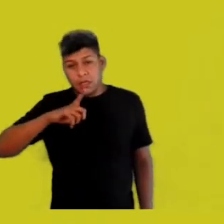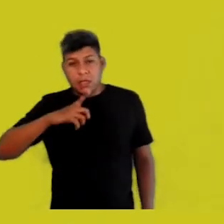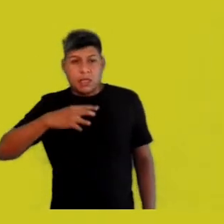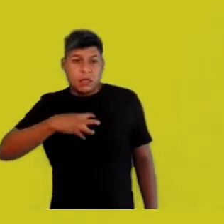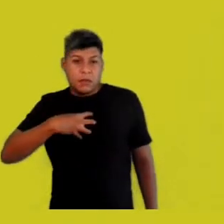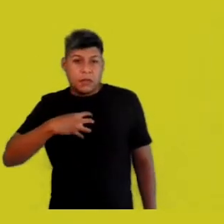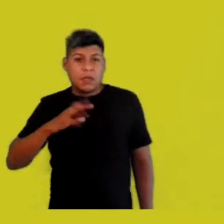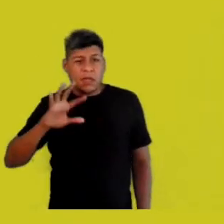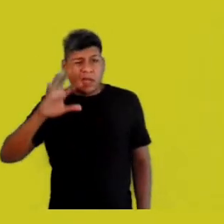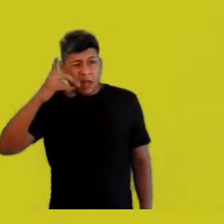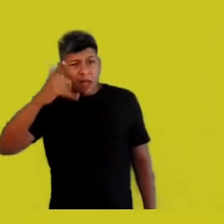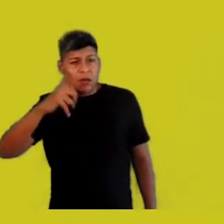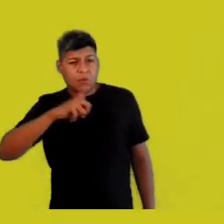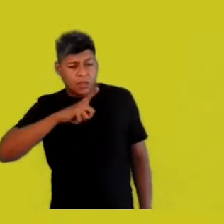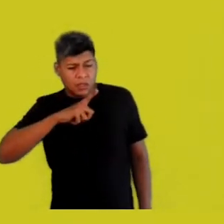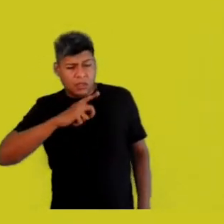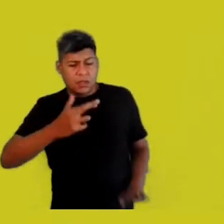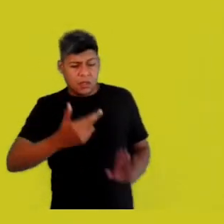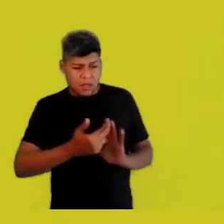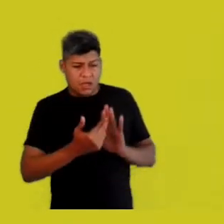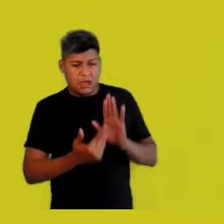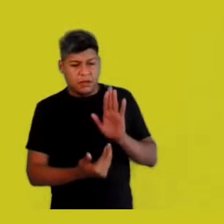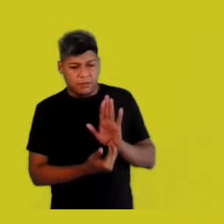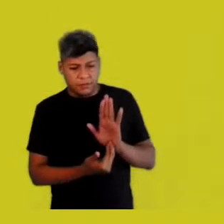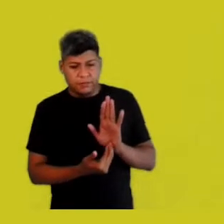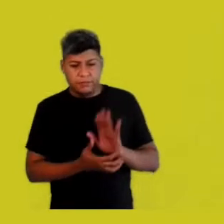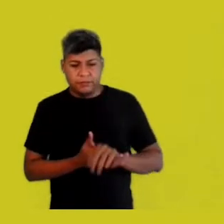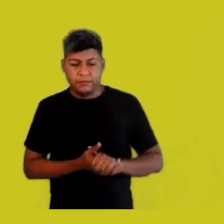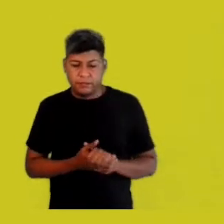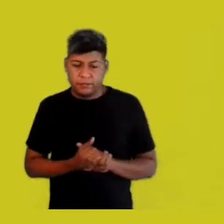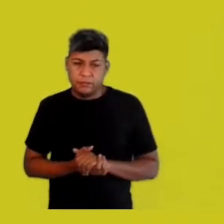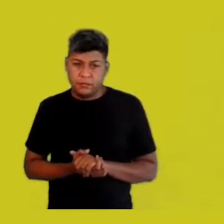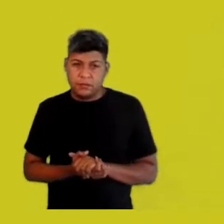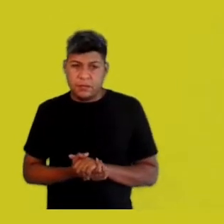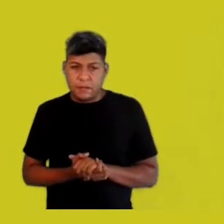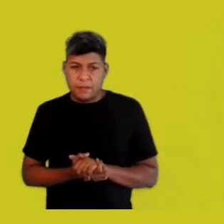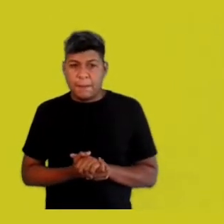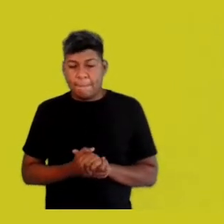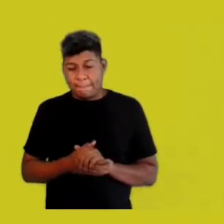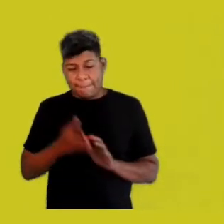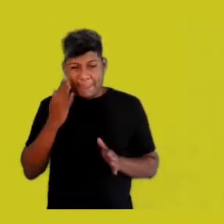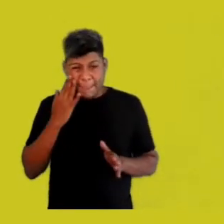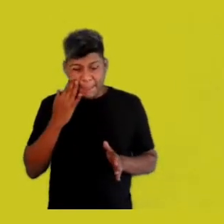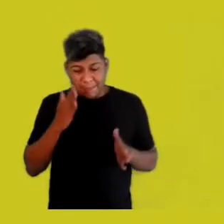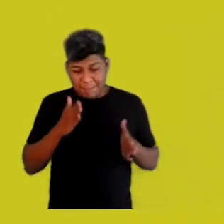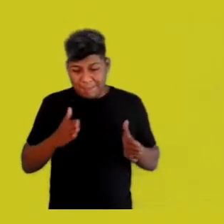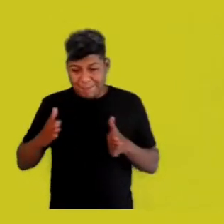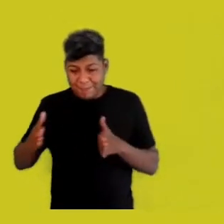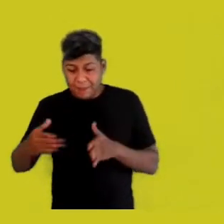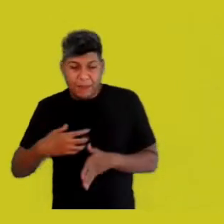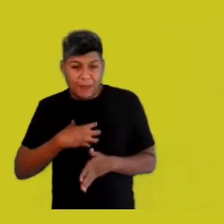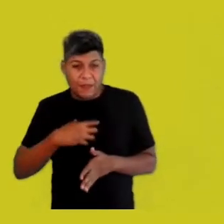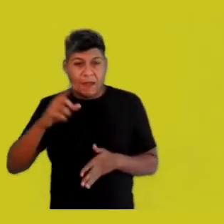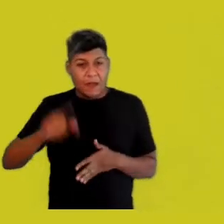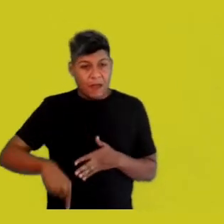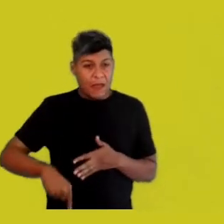brings a regulation. This rhythmic conduction is a regulation.